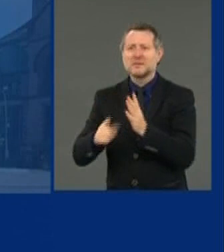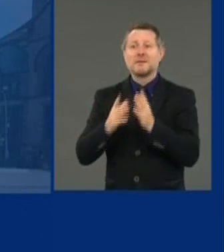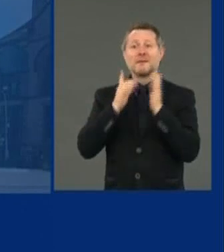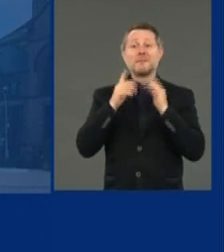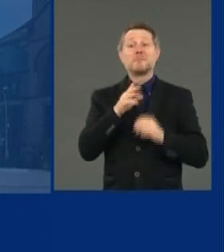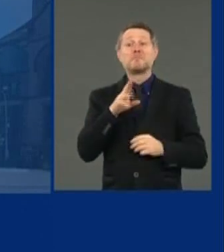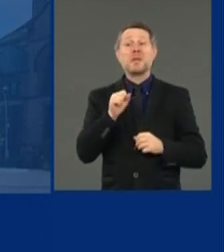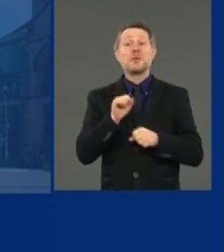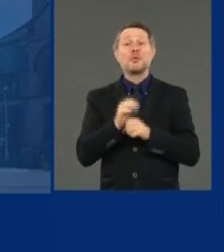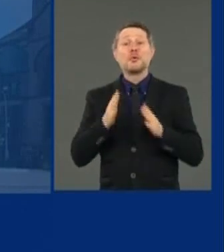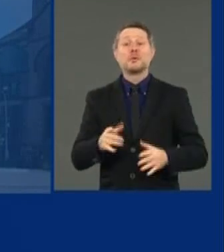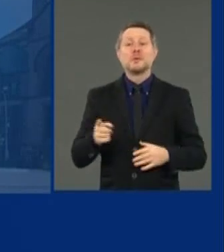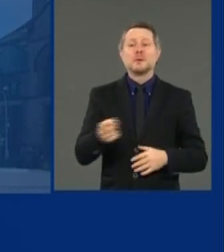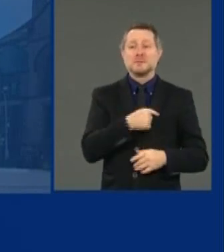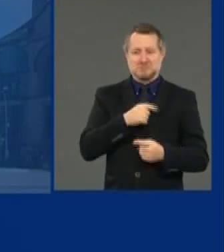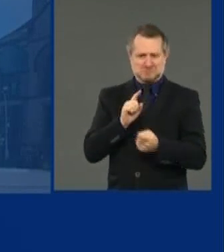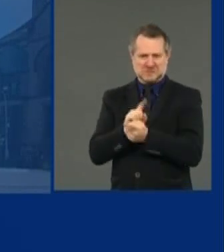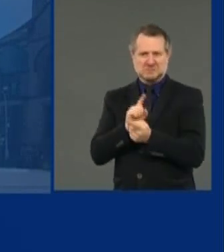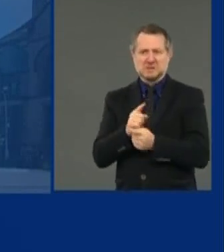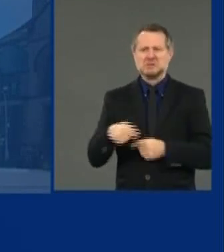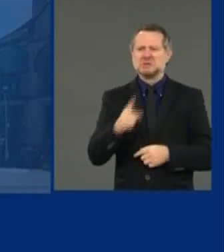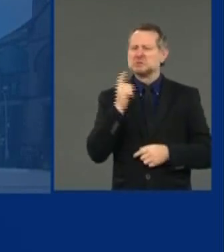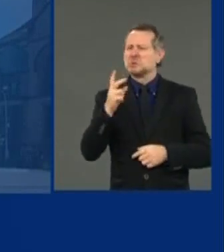DRIVING THE BUSES. THEY ARE ENCOUNTERING HUNDREDS